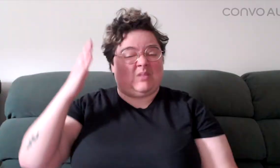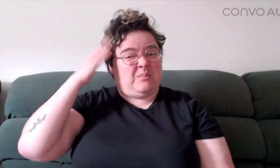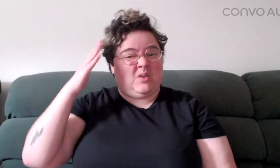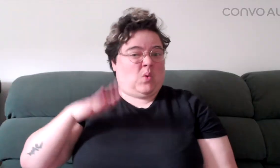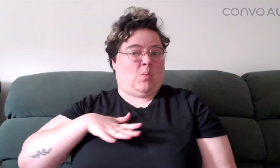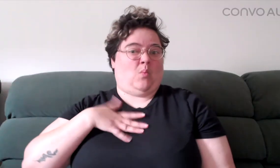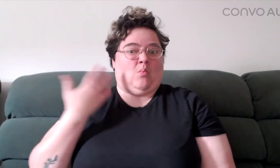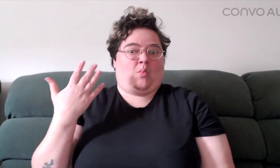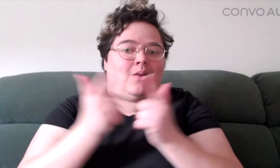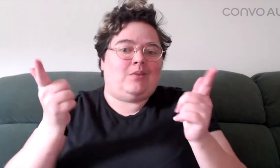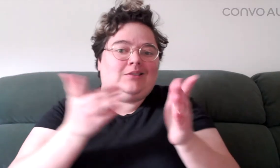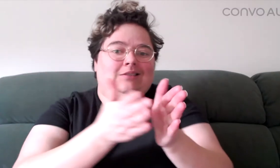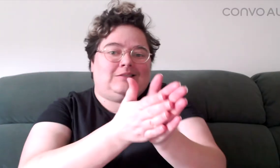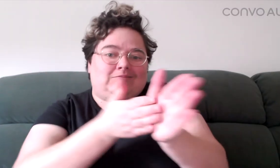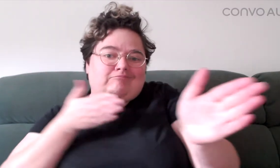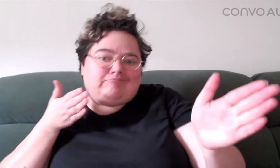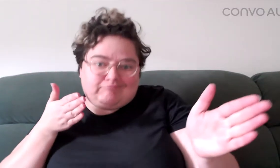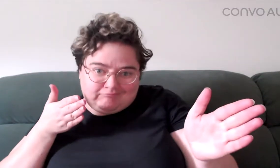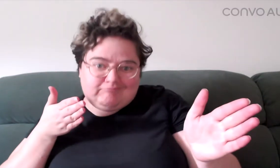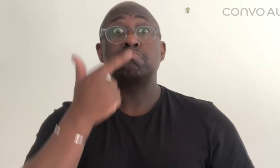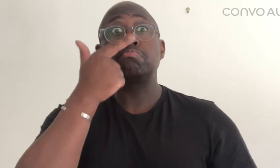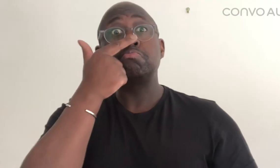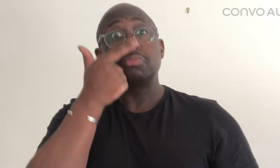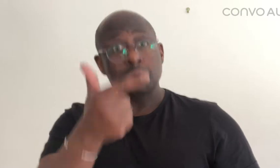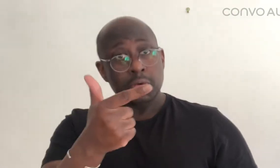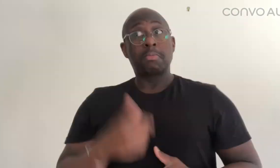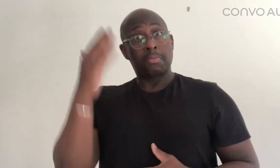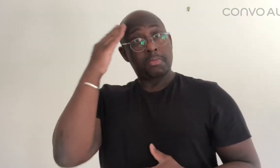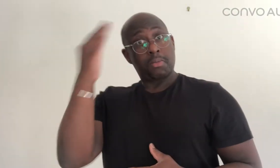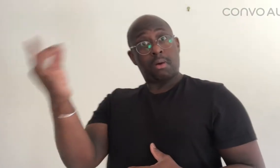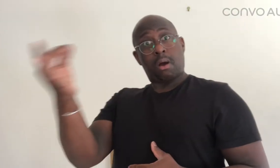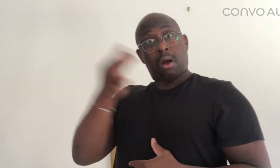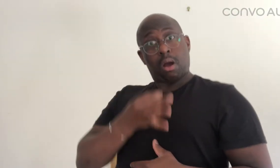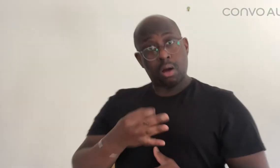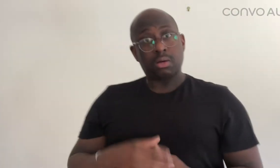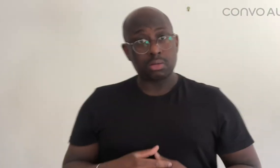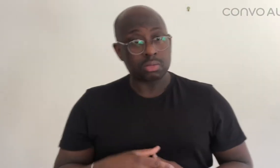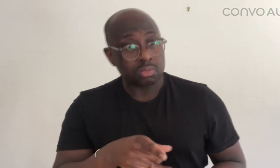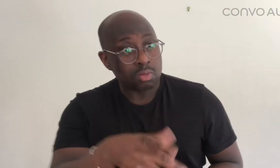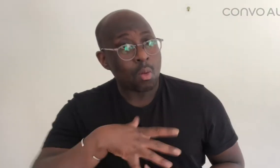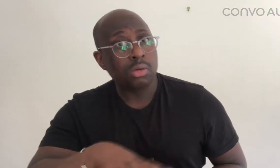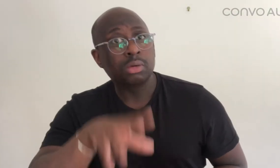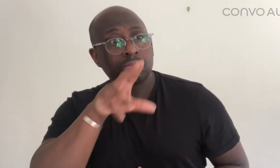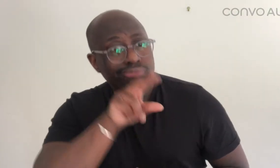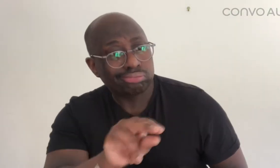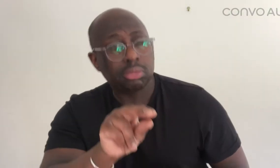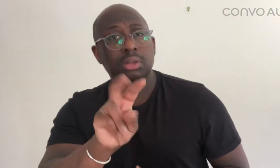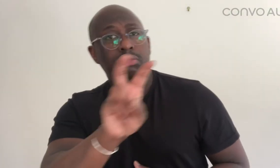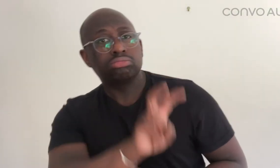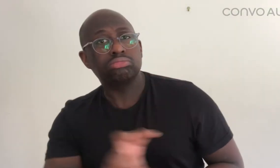My mother didn't want me to be language deprived. When I was 7, my mother asked me if I wanted to learn how to speak and lipread.